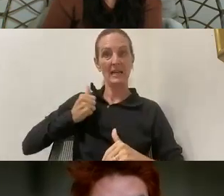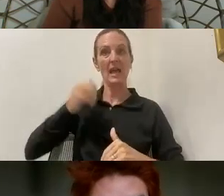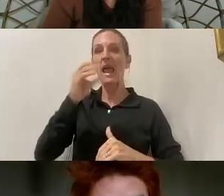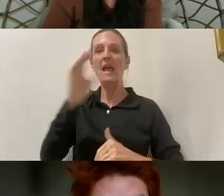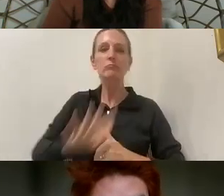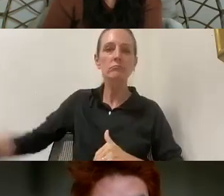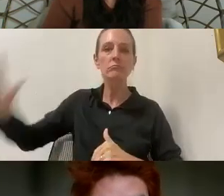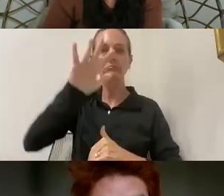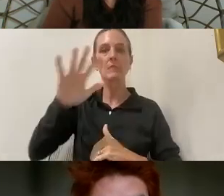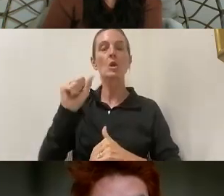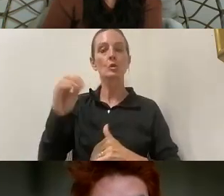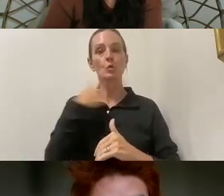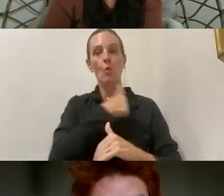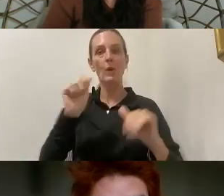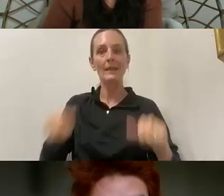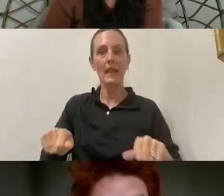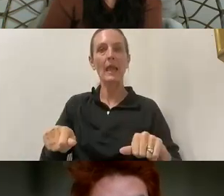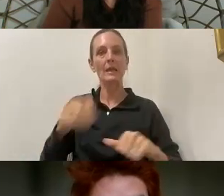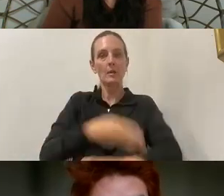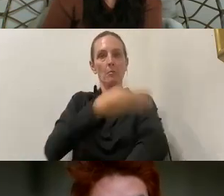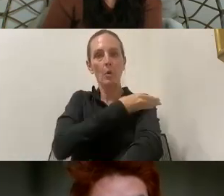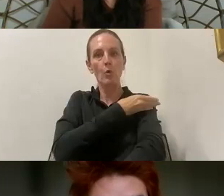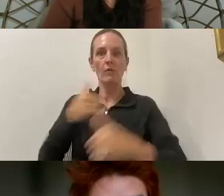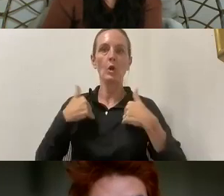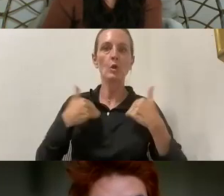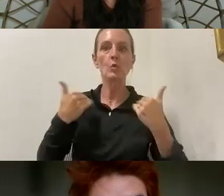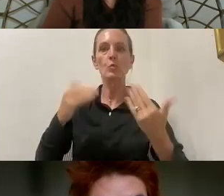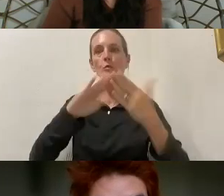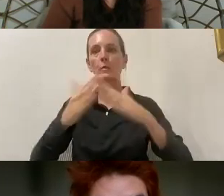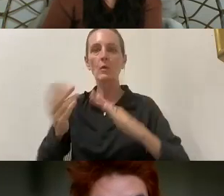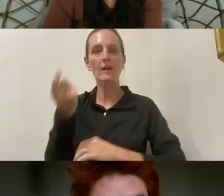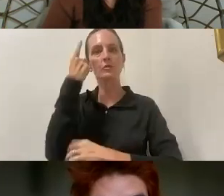capacity of organizations and communities to address human rights violations; to implement